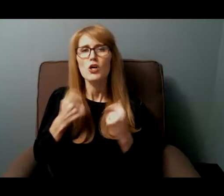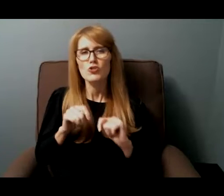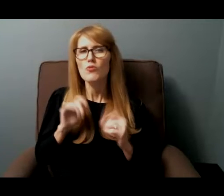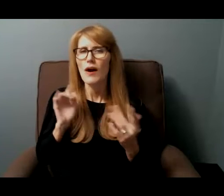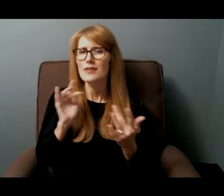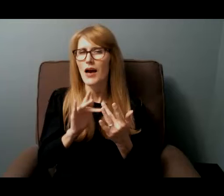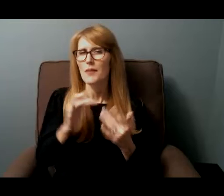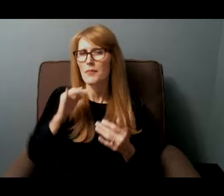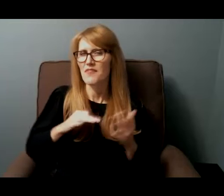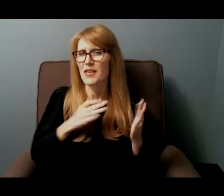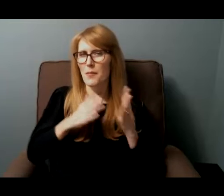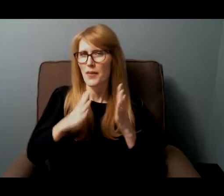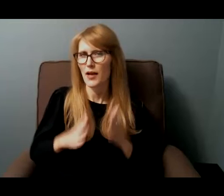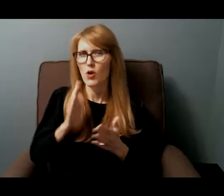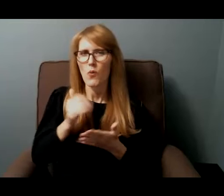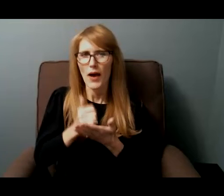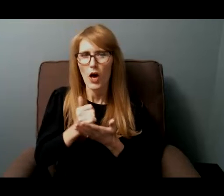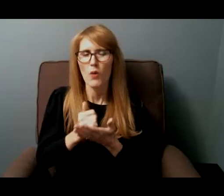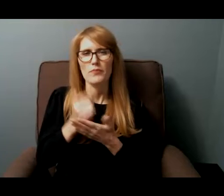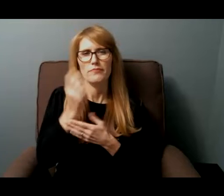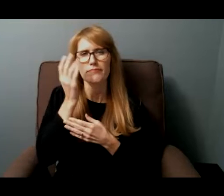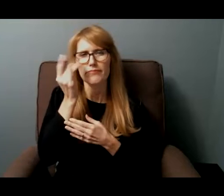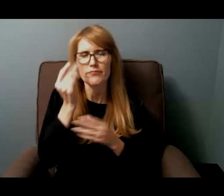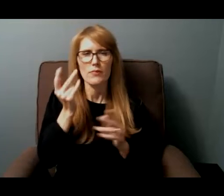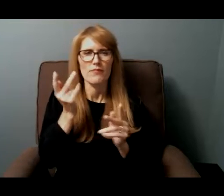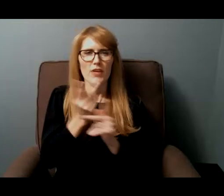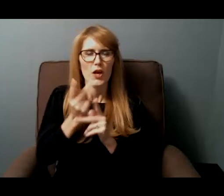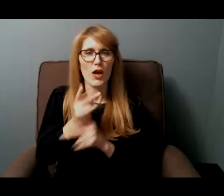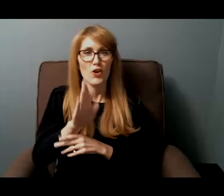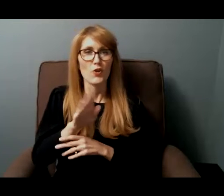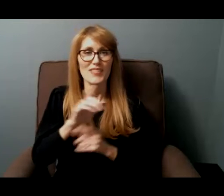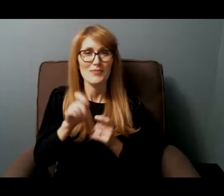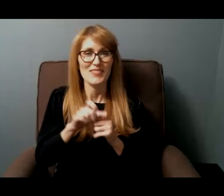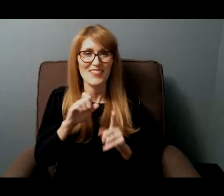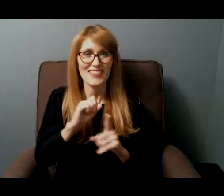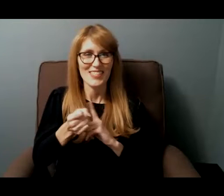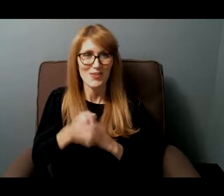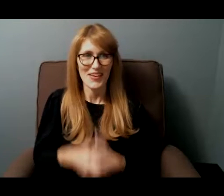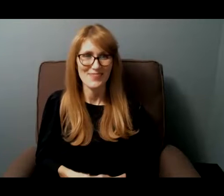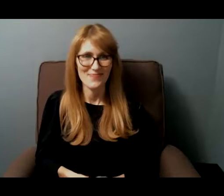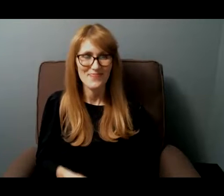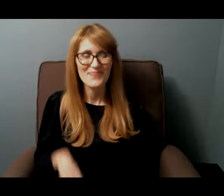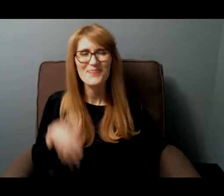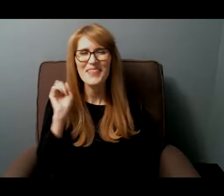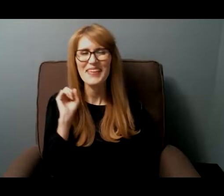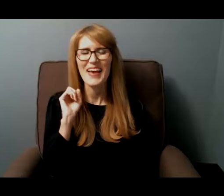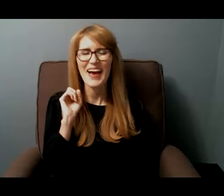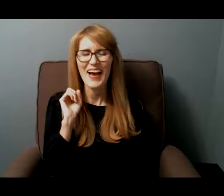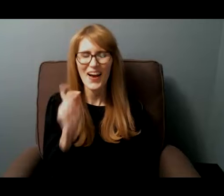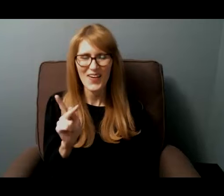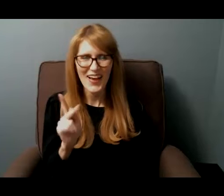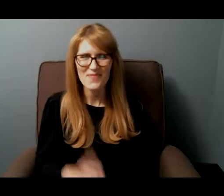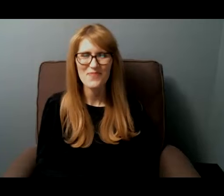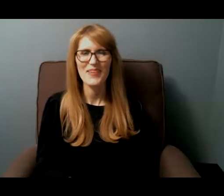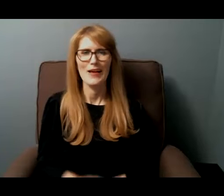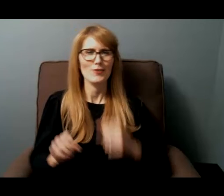you think through your specific situation. Okay. All of that great foundation being said,